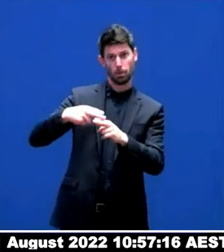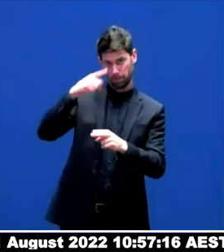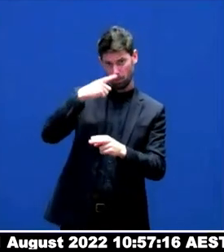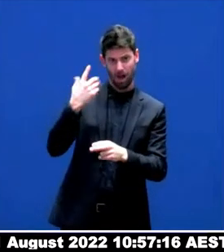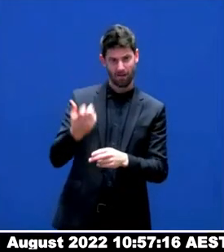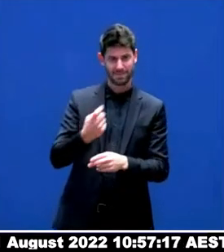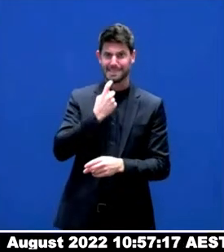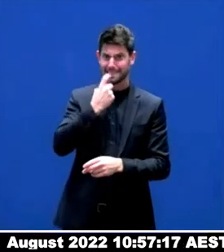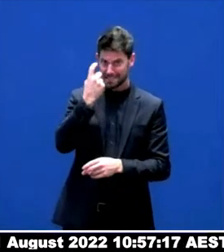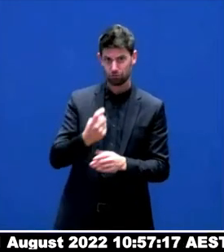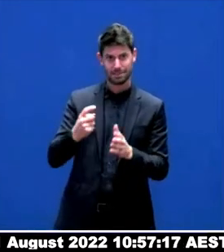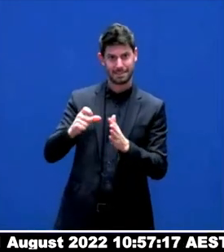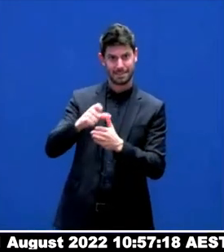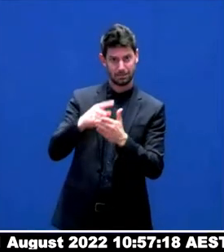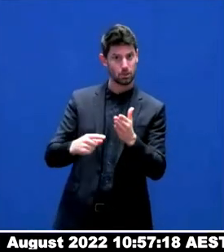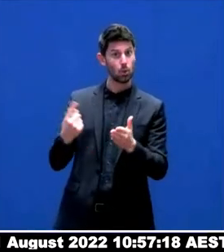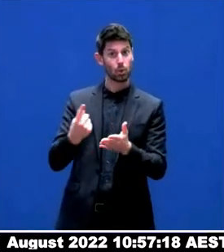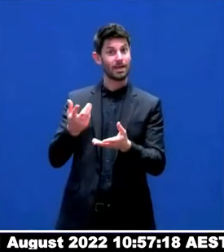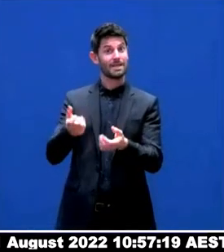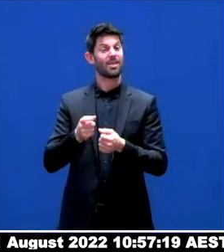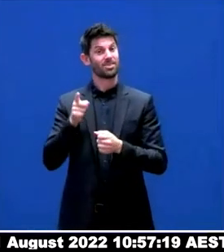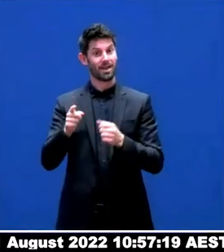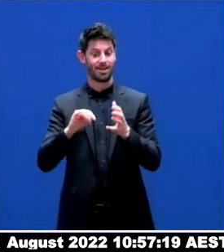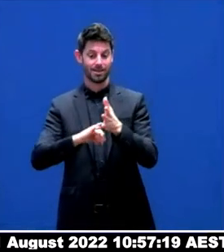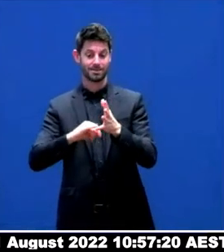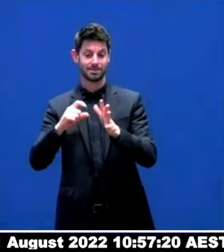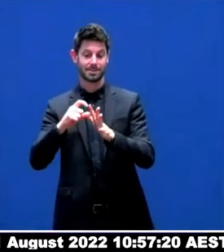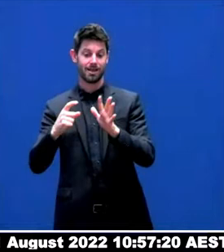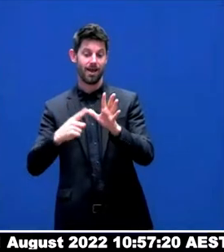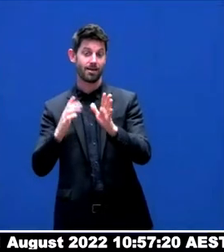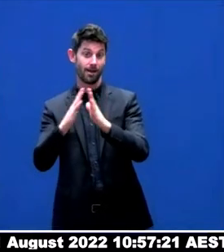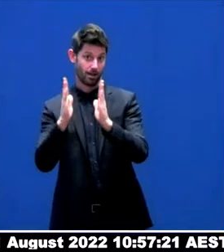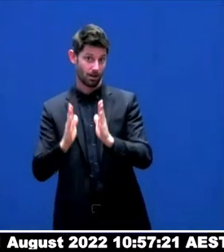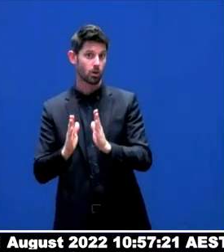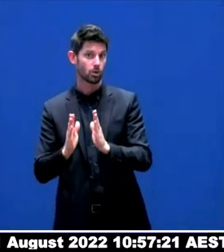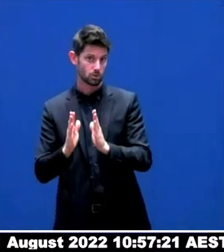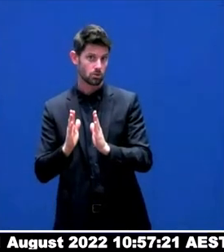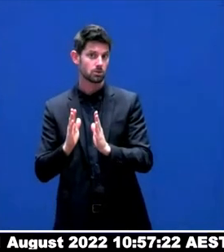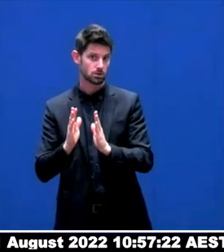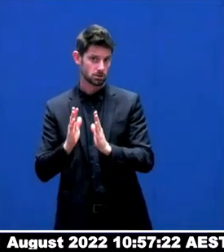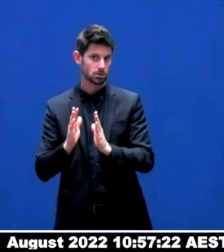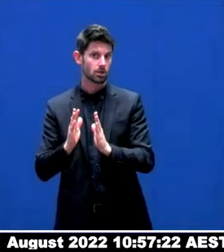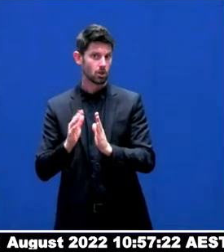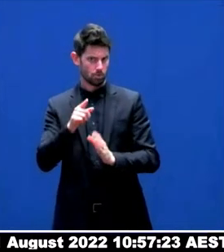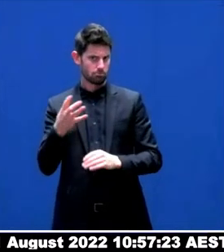And so to be eligible for an SDA accommodation place, you have to have extreme